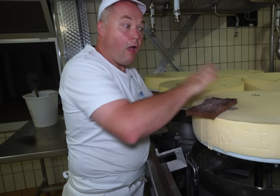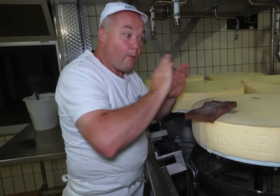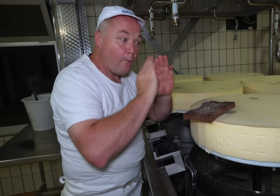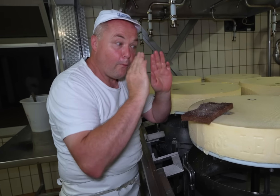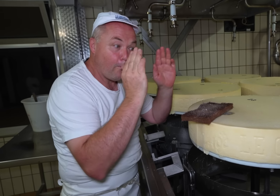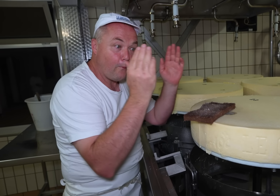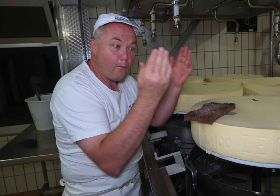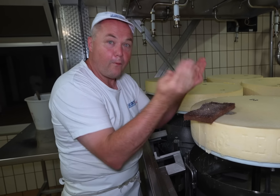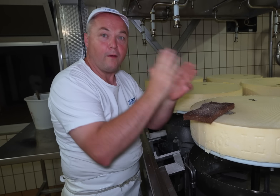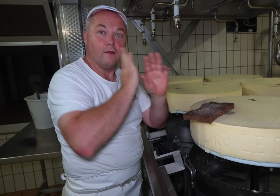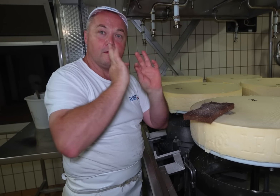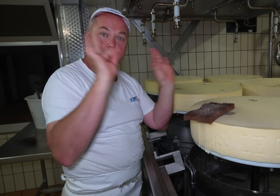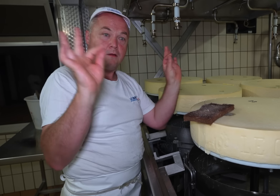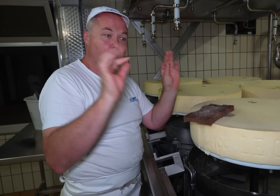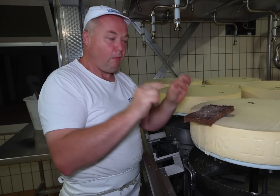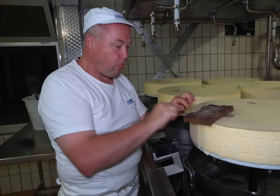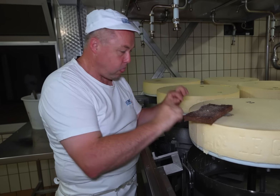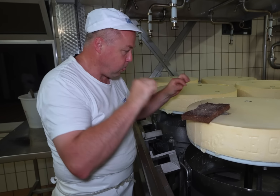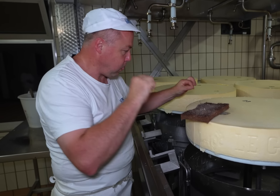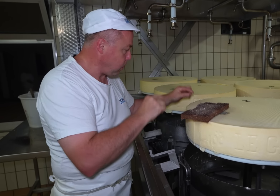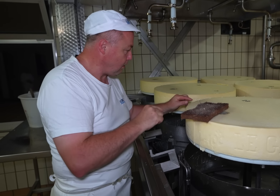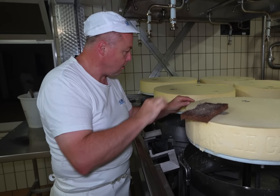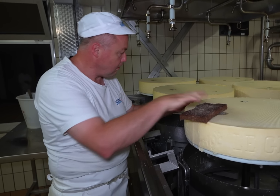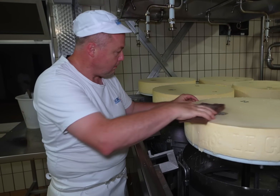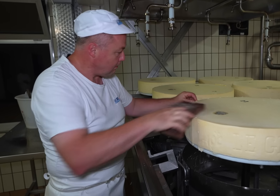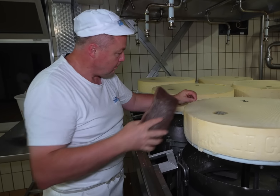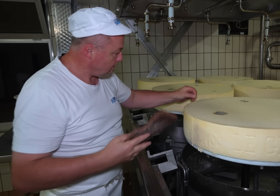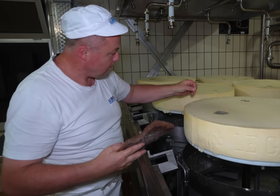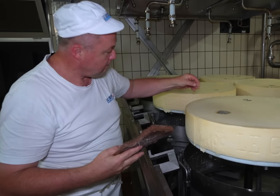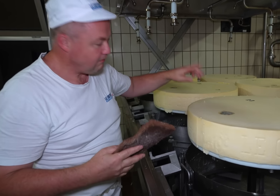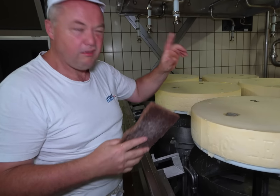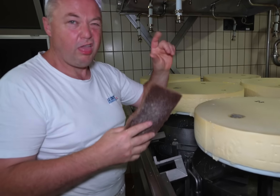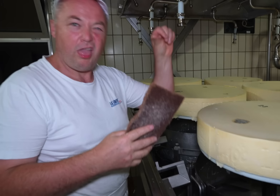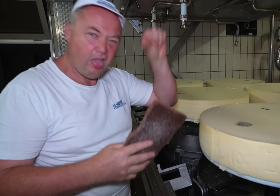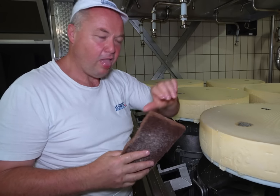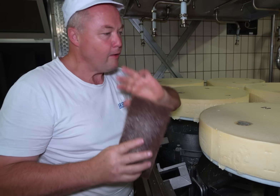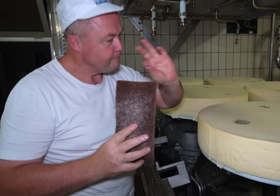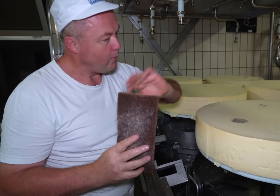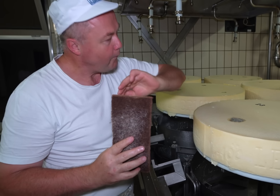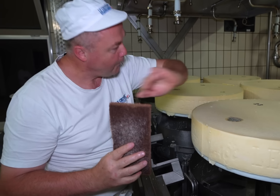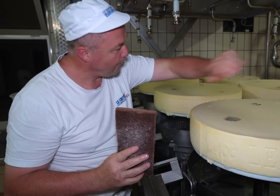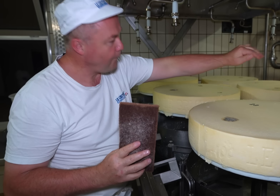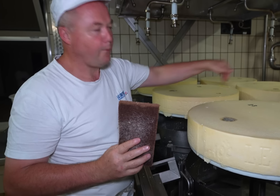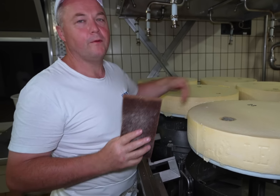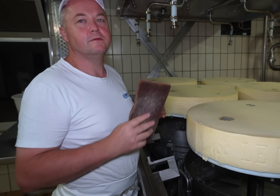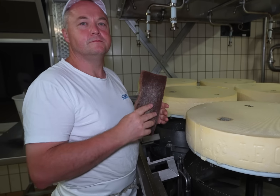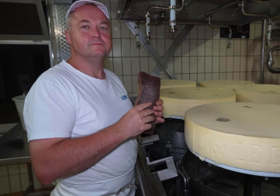We have to make sure the edges are smooth without any blemishes. This part isn’t good, so we need to smooth it all out.